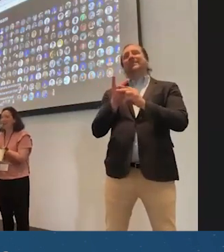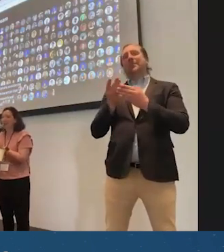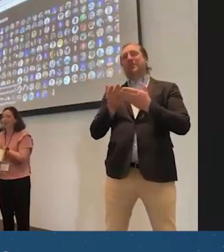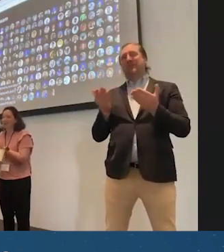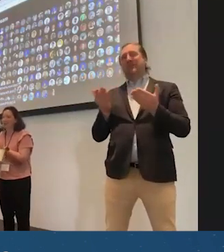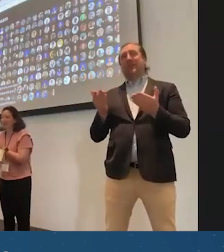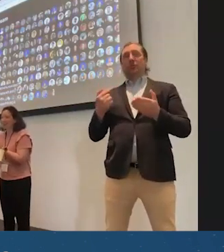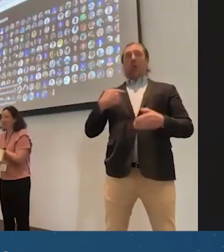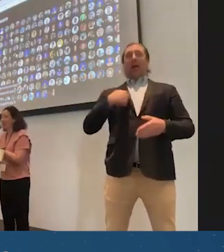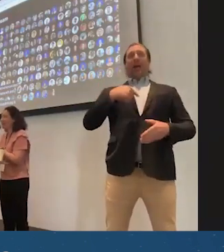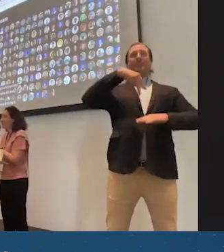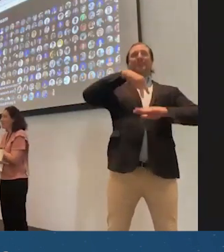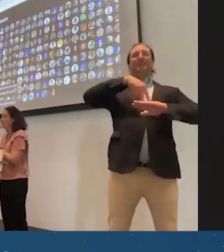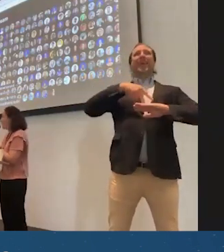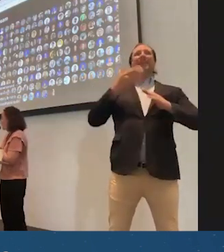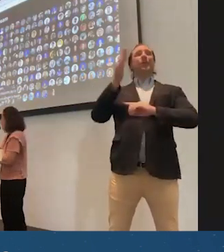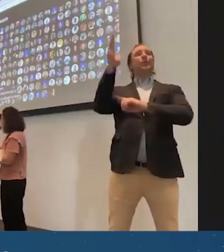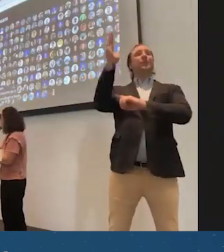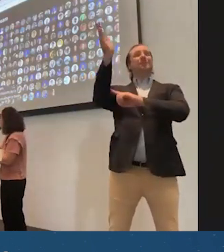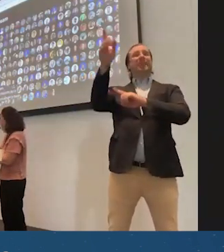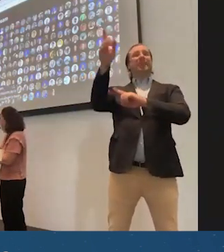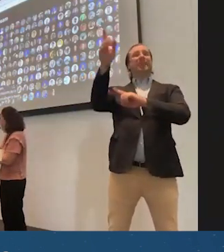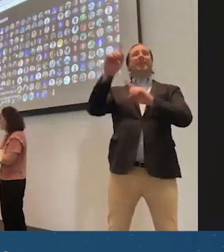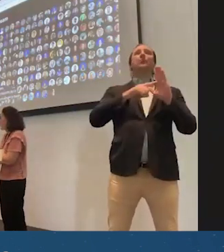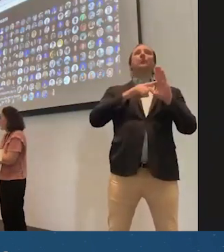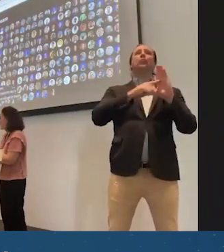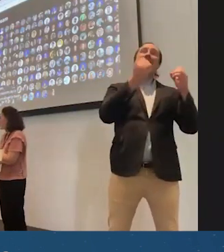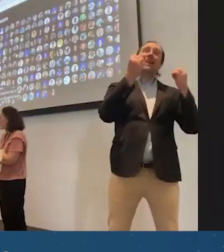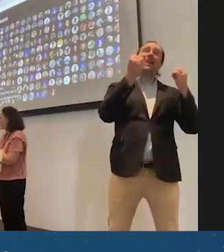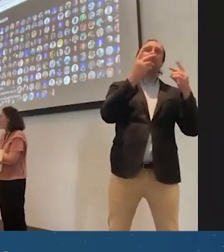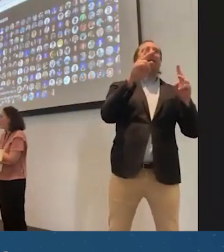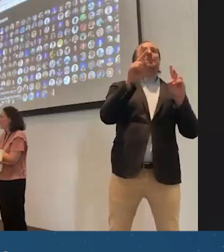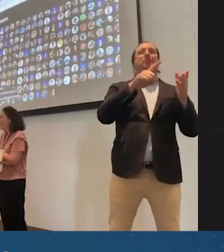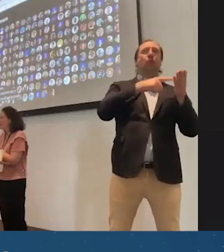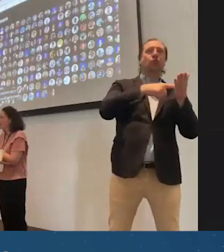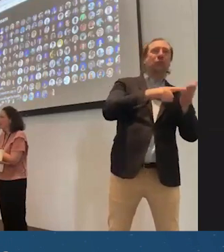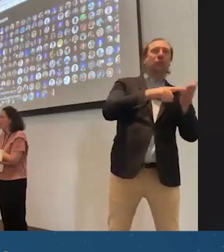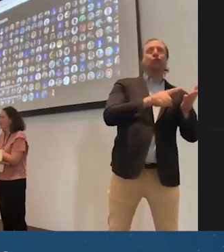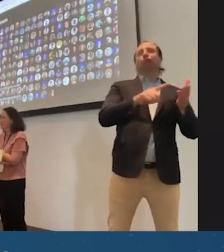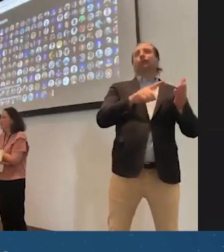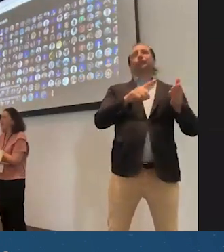I'm representing many human beings who came together to push the bounds of what's been